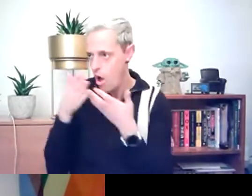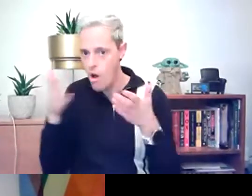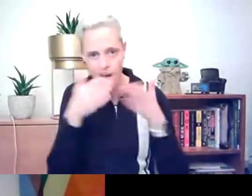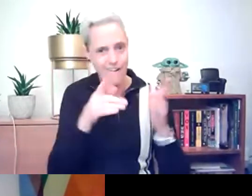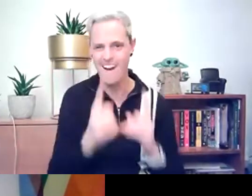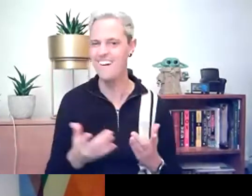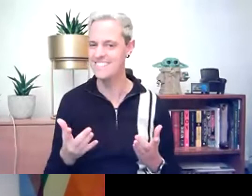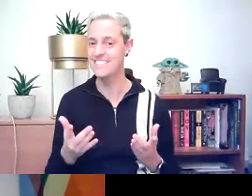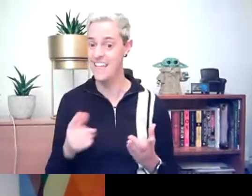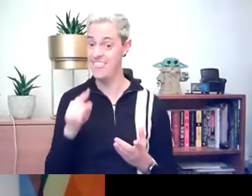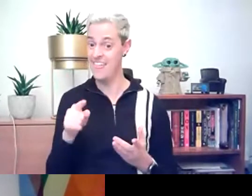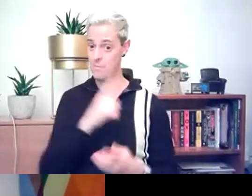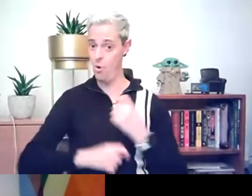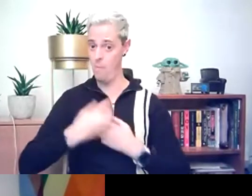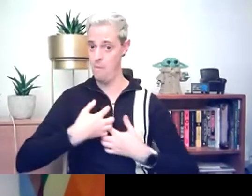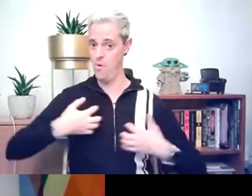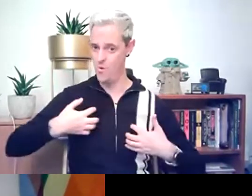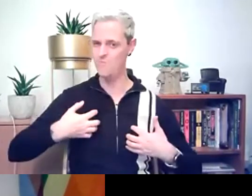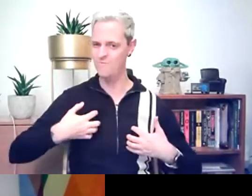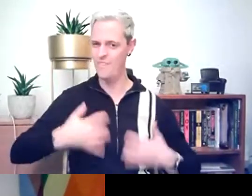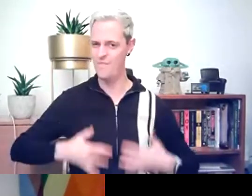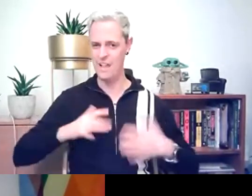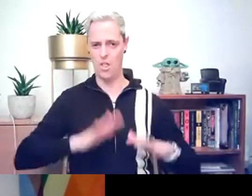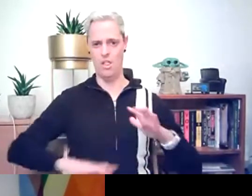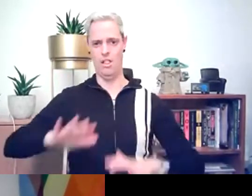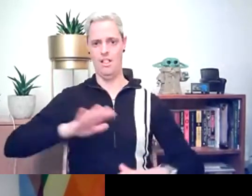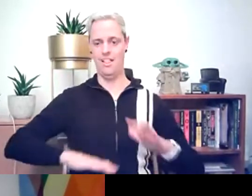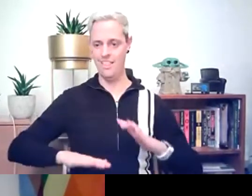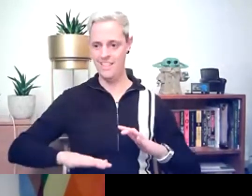18:45:55 And I guess it's also really normal to feel like you've been broken into pieces